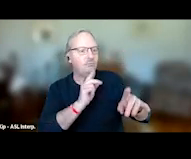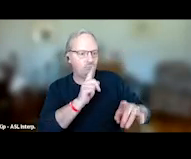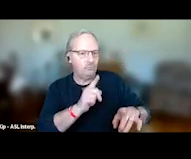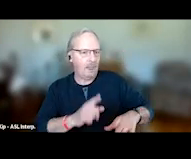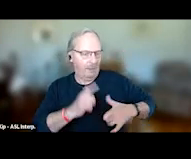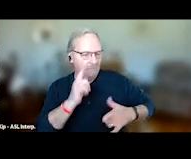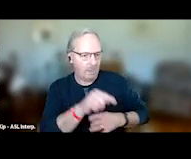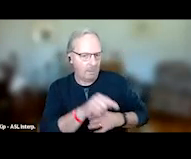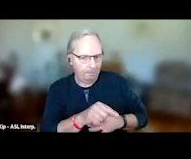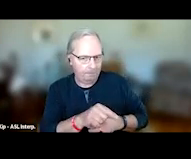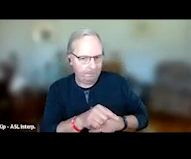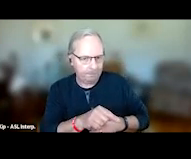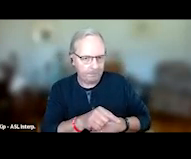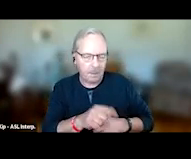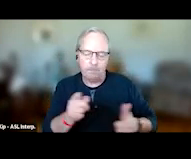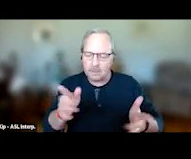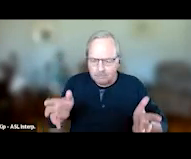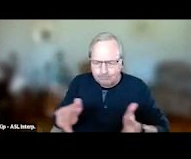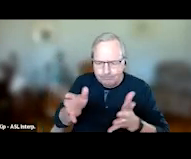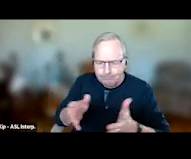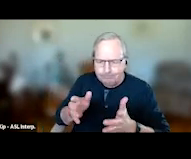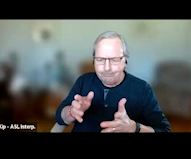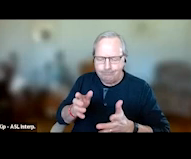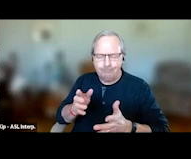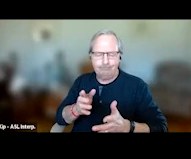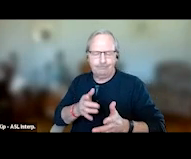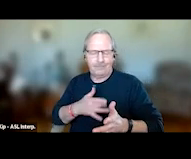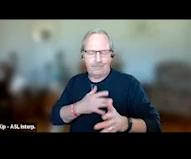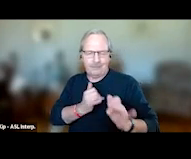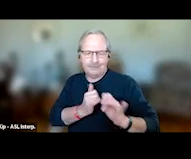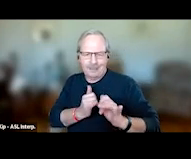Other ways to foster empathy include imagining what it would be like to have little social support,